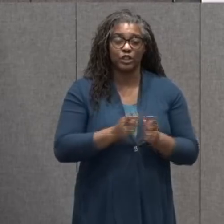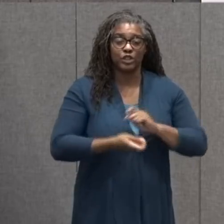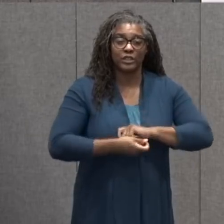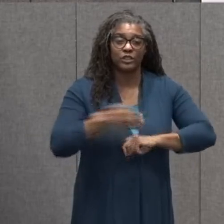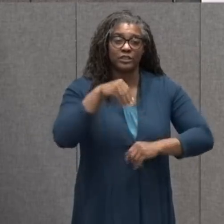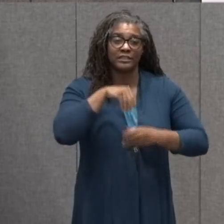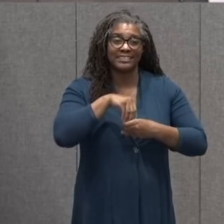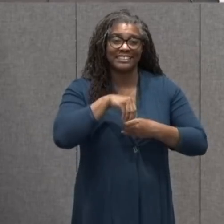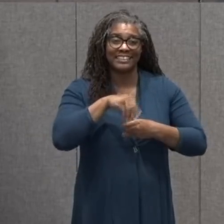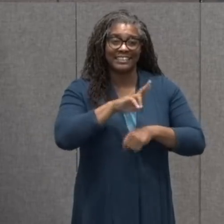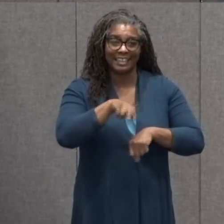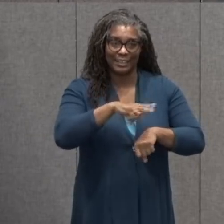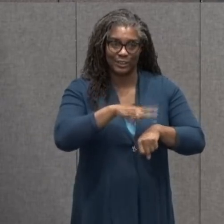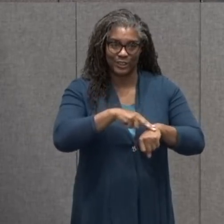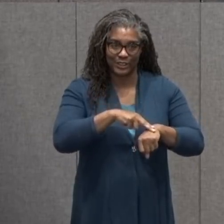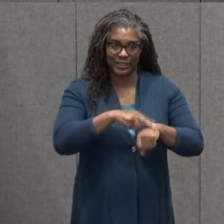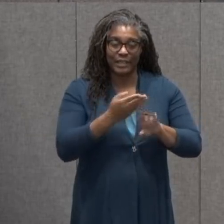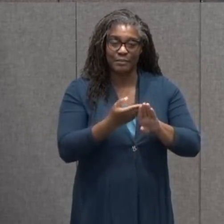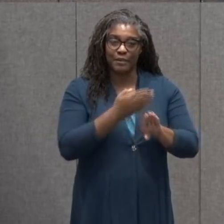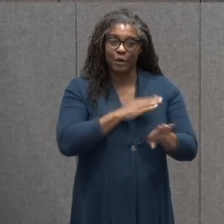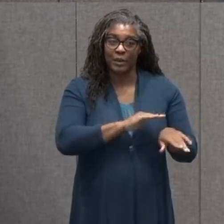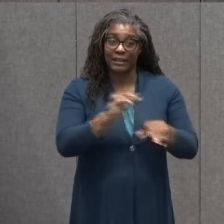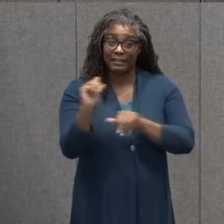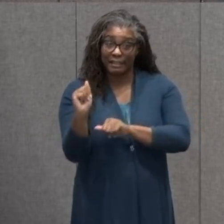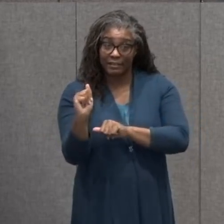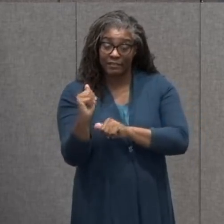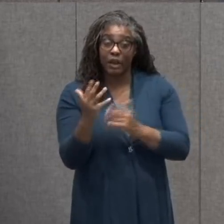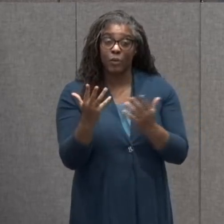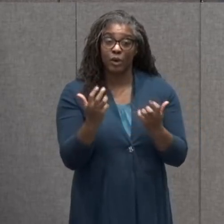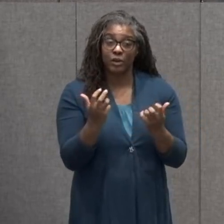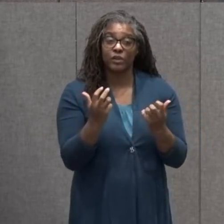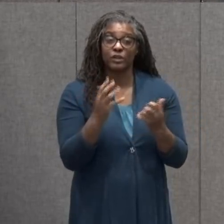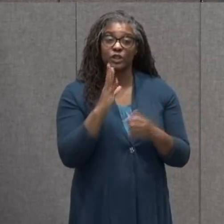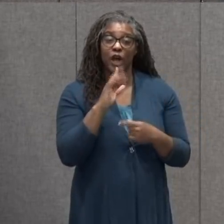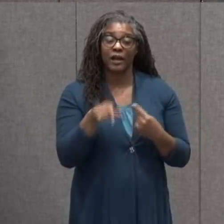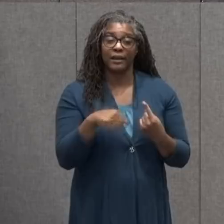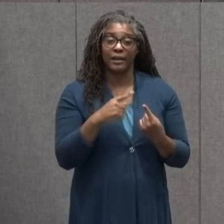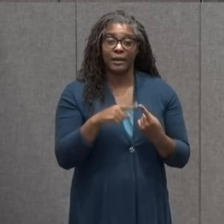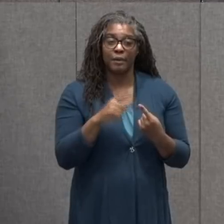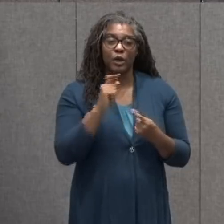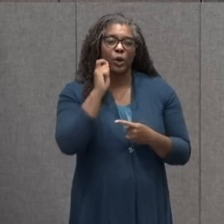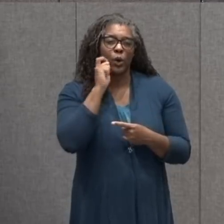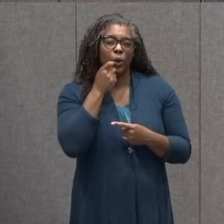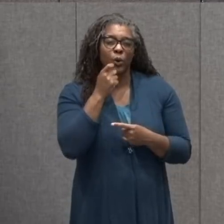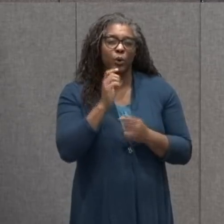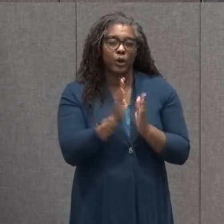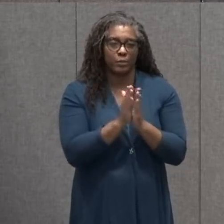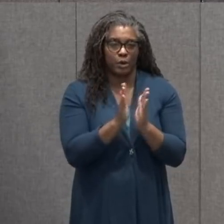Before we go, I want to talk to you about a really cool book that I had at home.